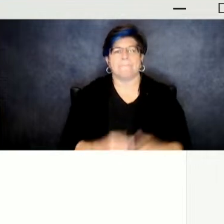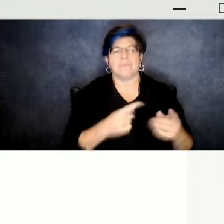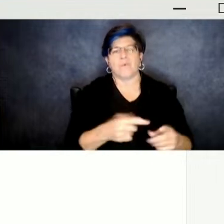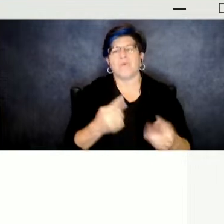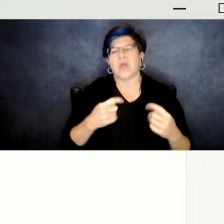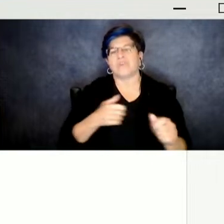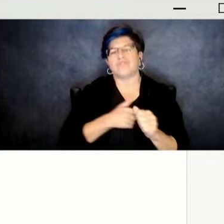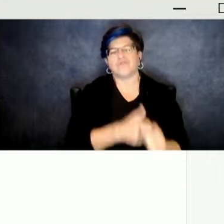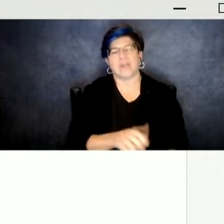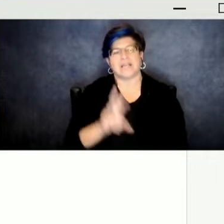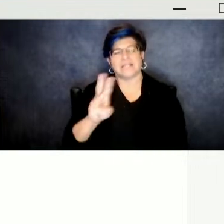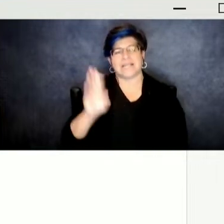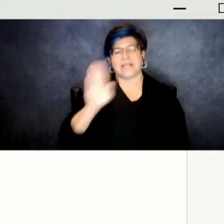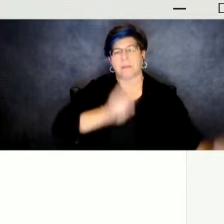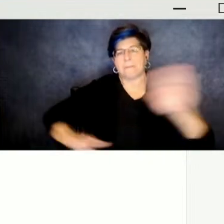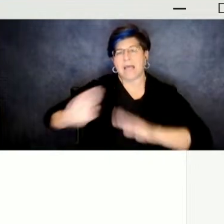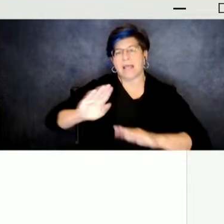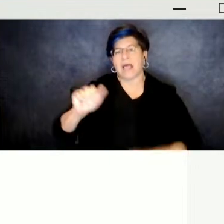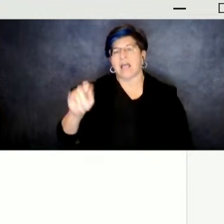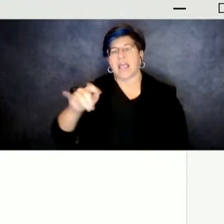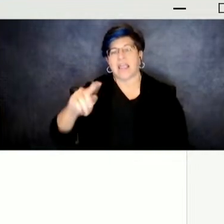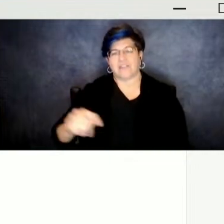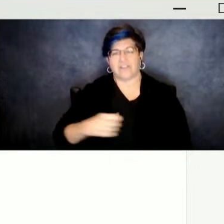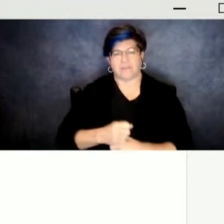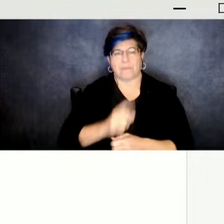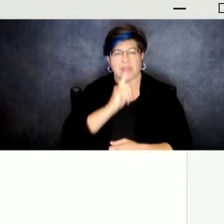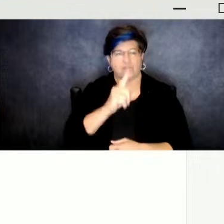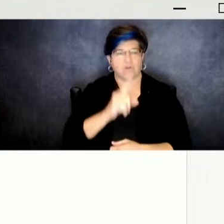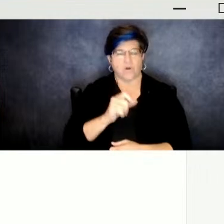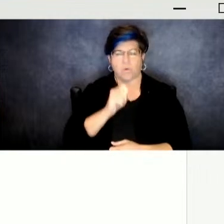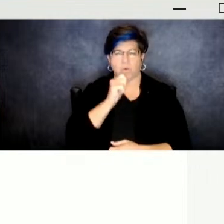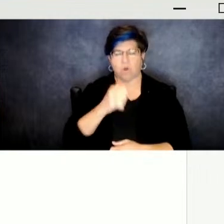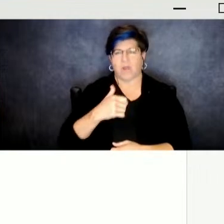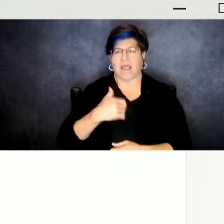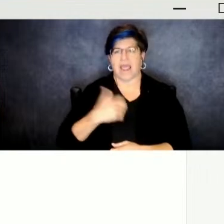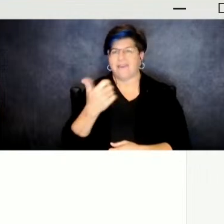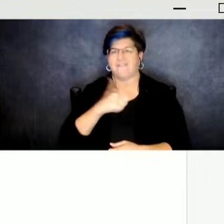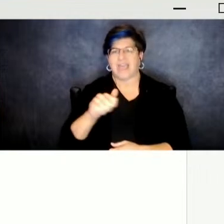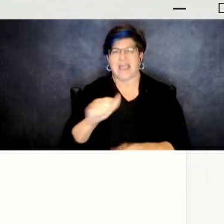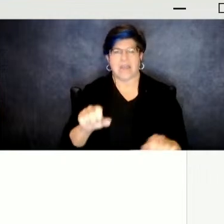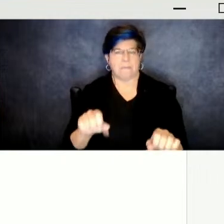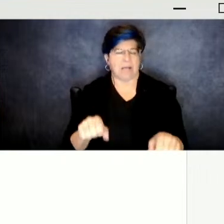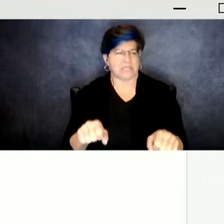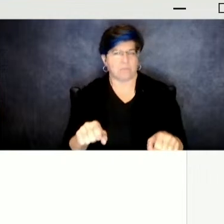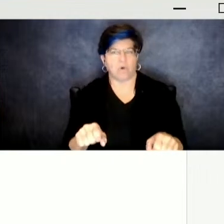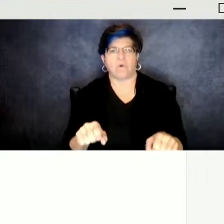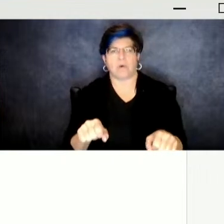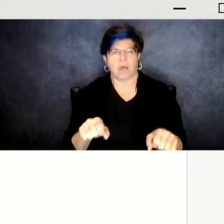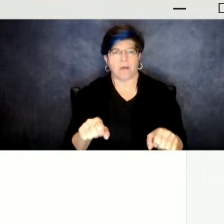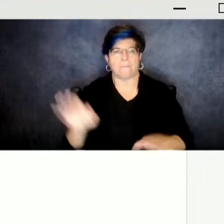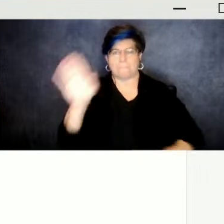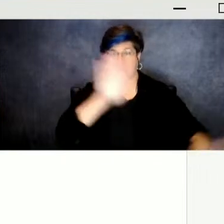COMMUNICABLE DISEASE ACTIVITY.